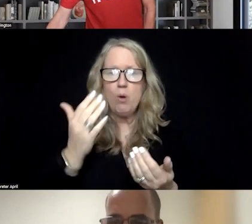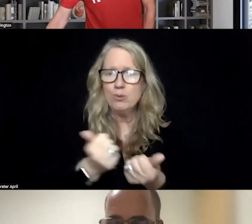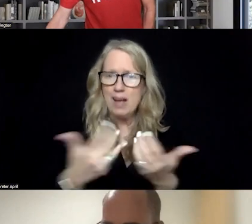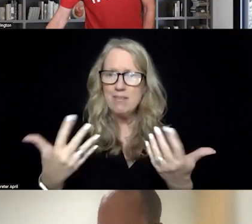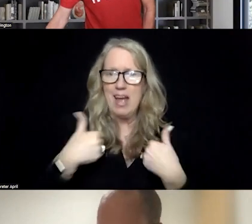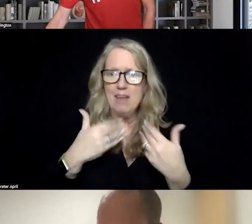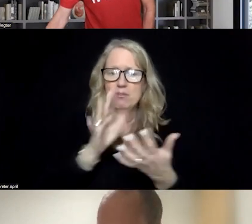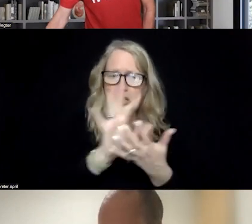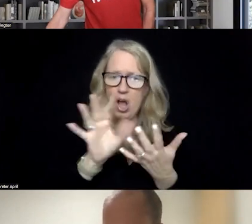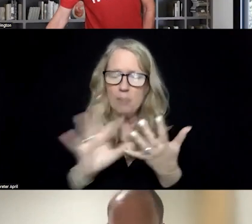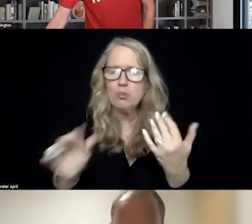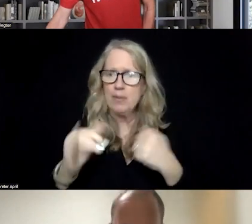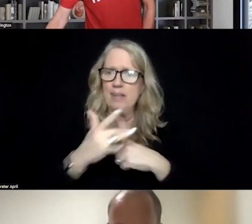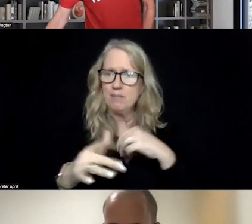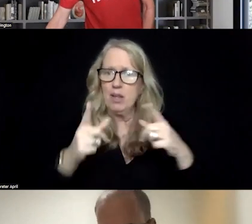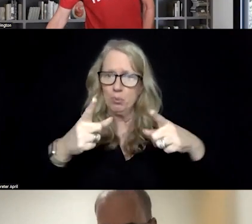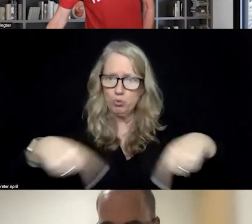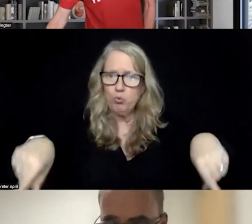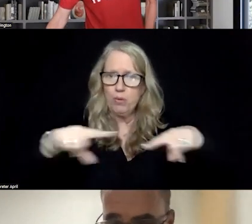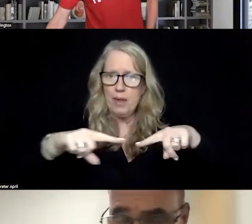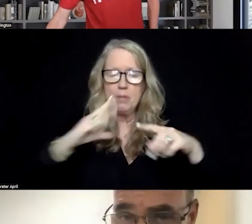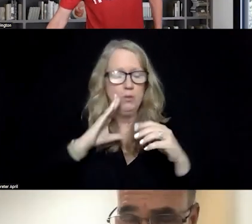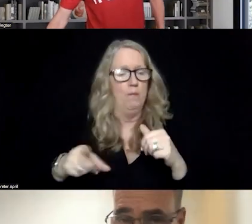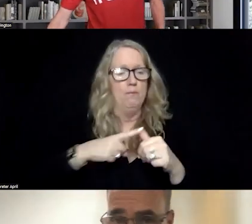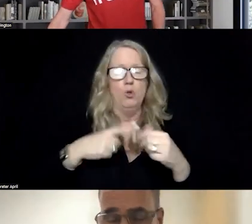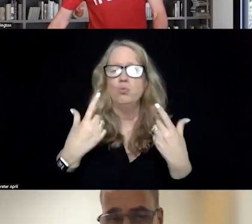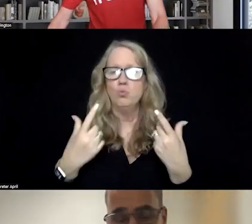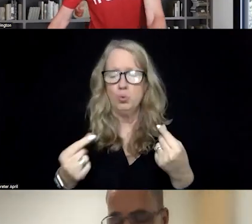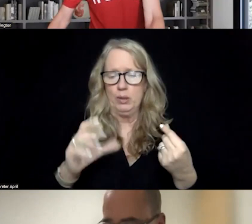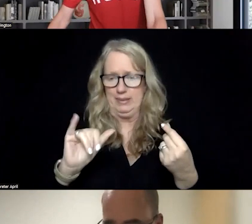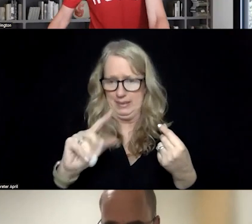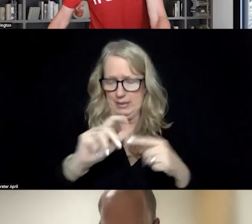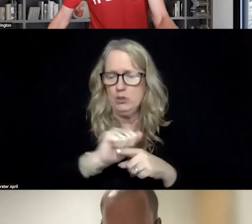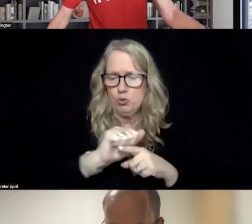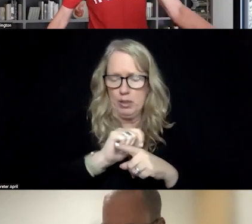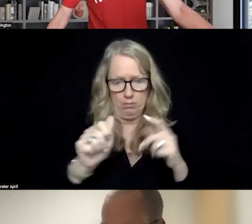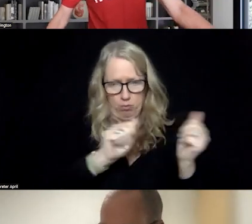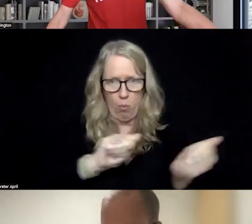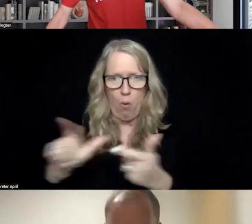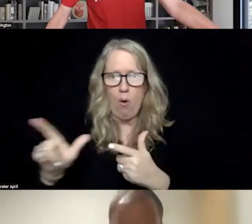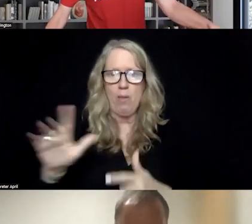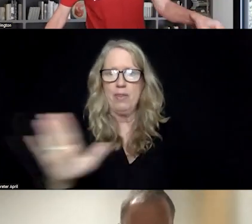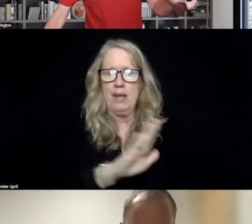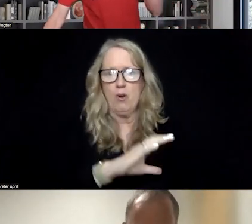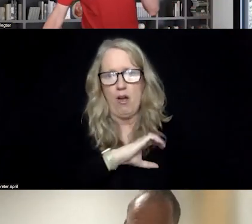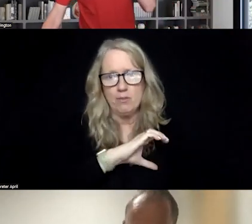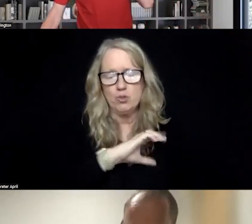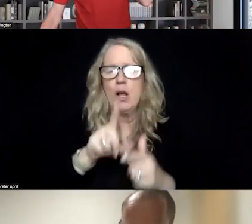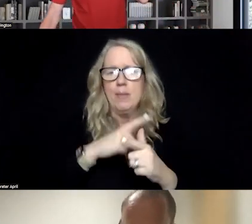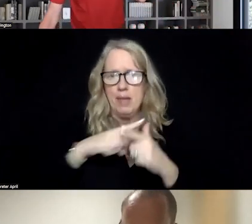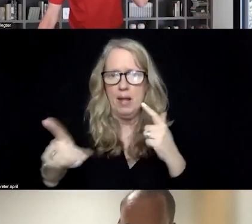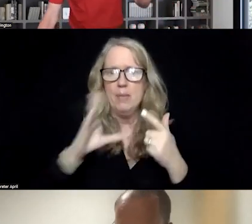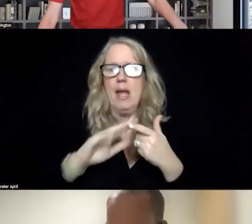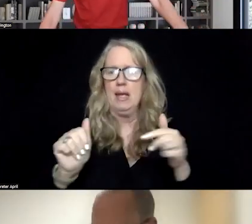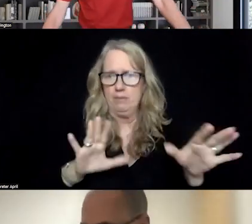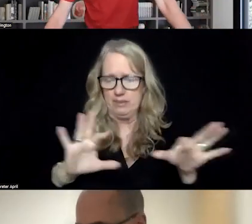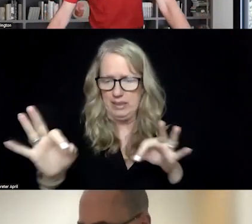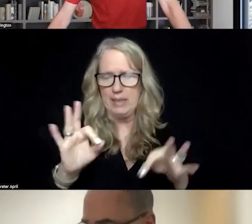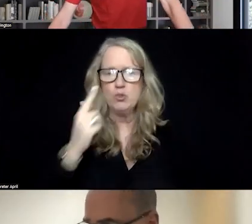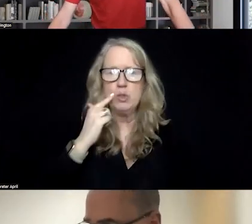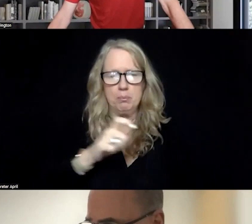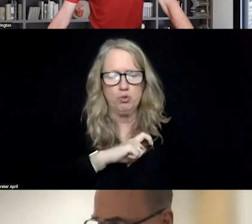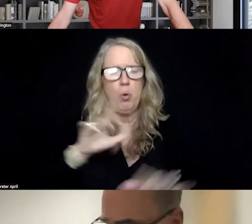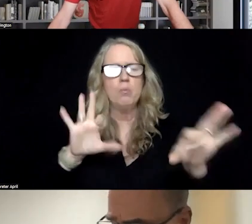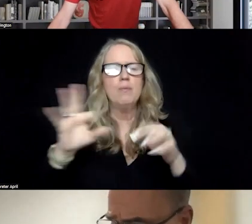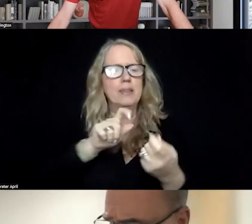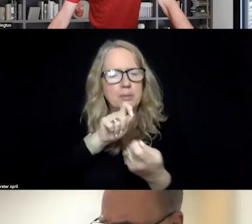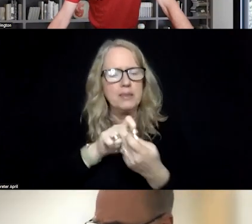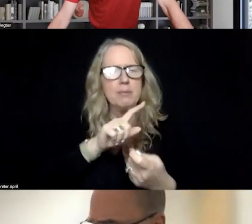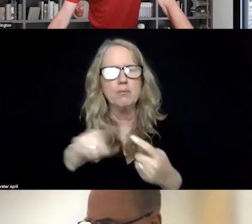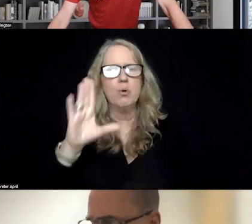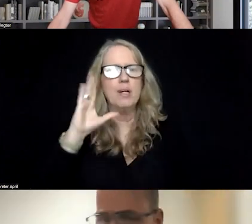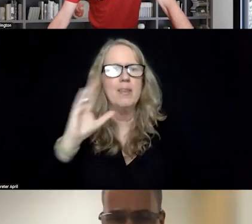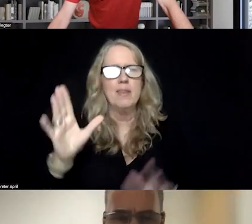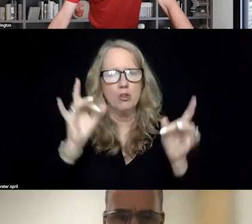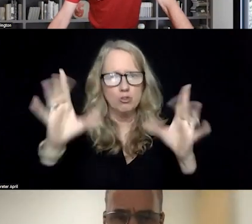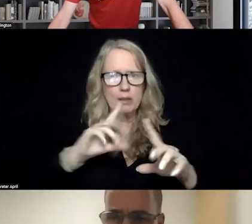AVAILABLE TO THEM. THEY HAVE TRAINED CIT OFFICERS, THEY HAVE